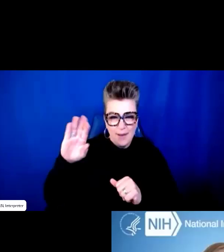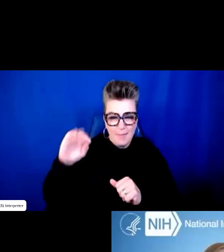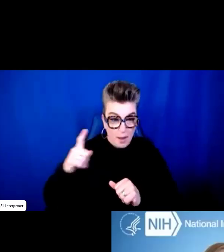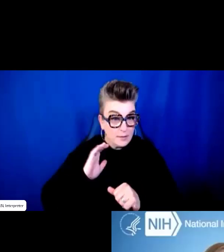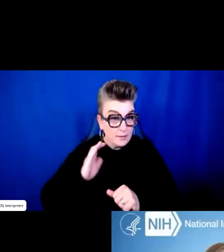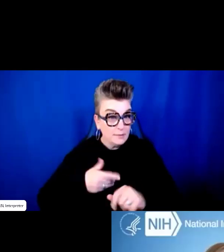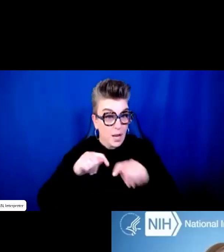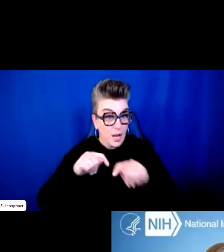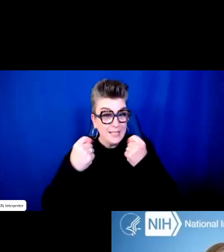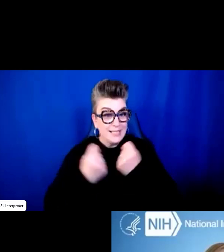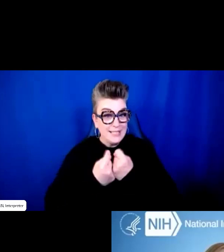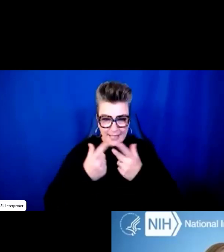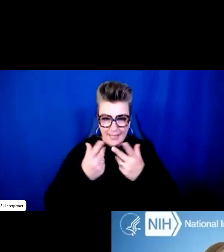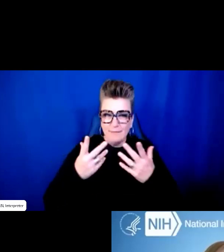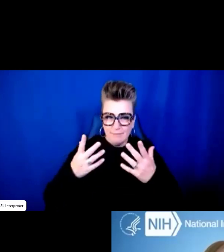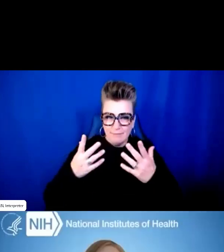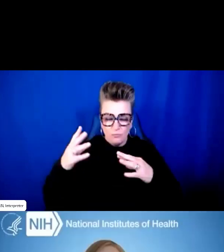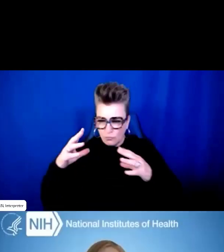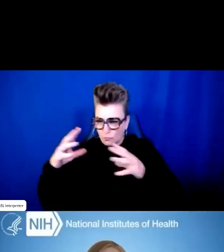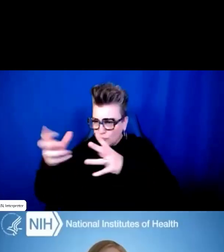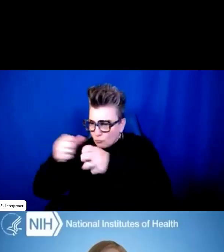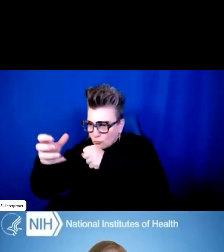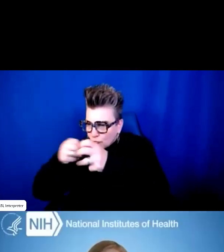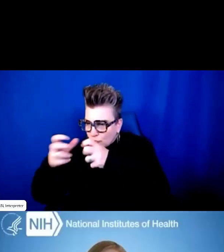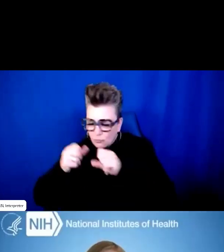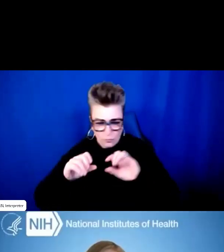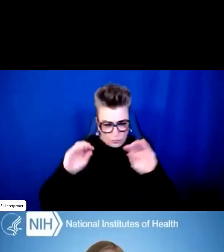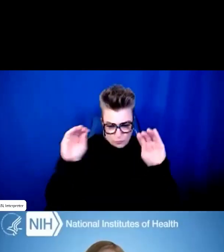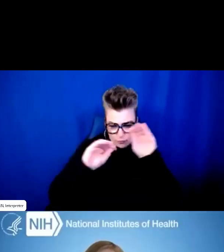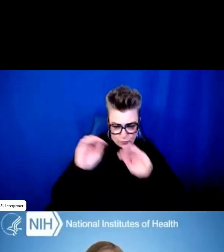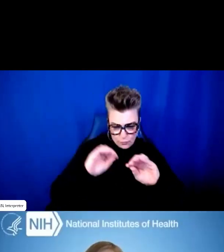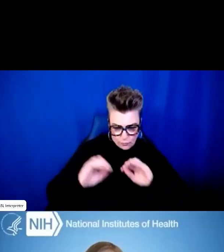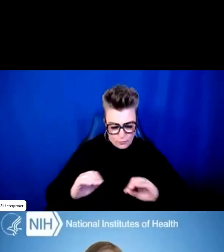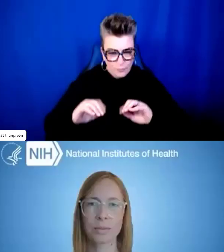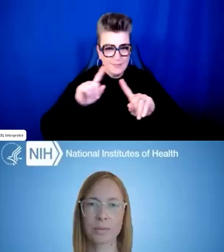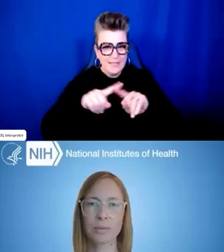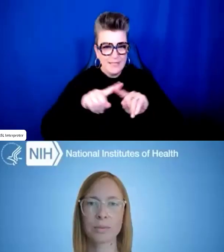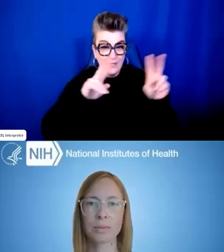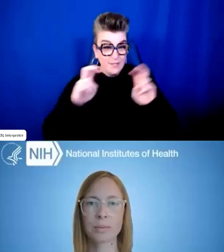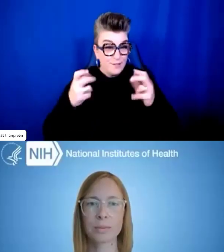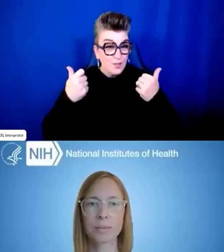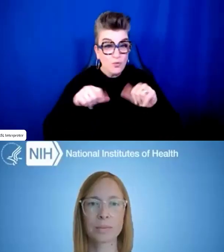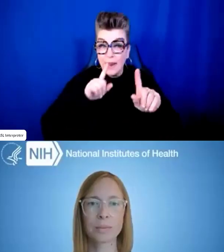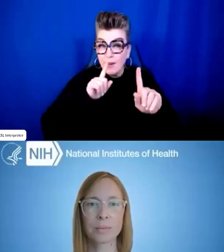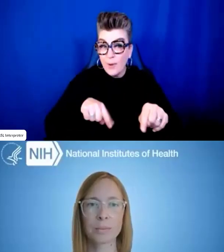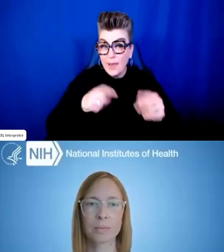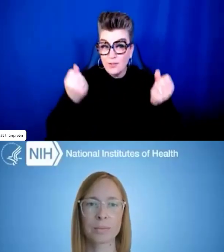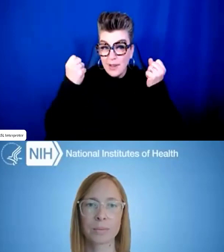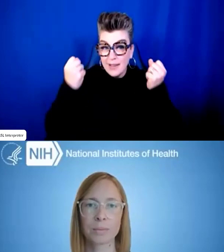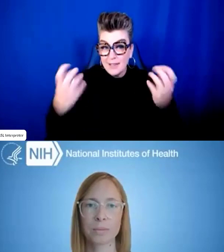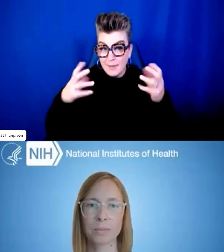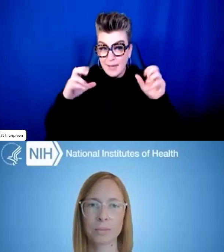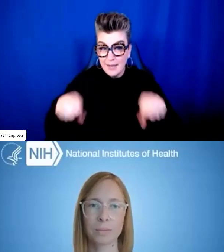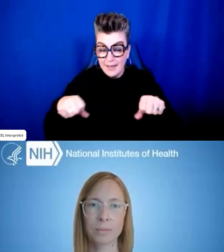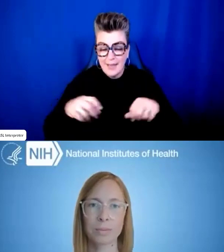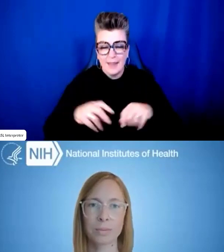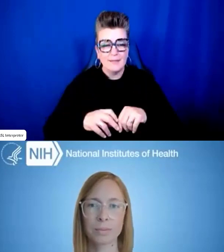and sorting them into topics, and so we are going to try and get through as many as we can. And then at the end, we will go through